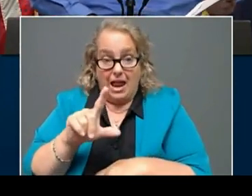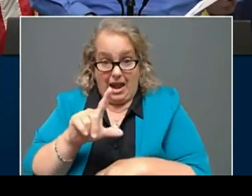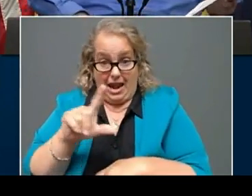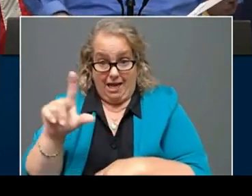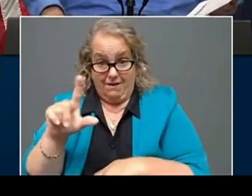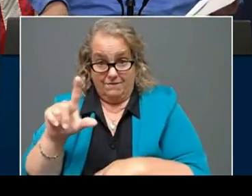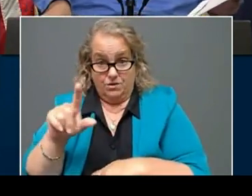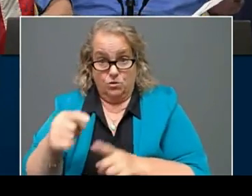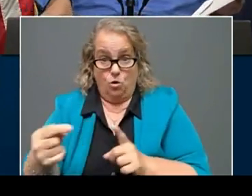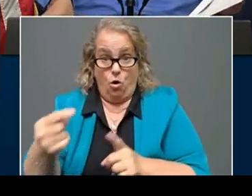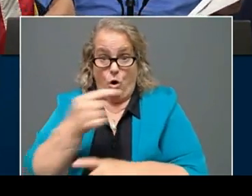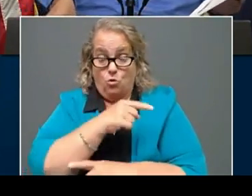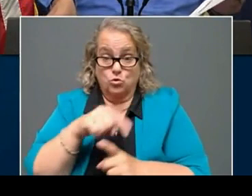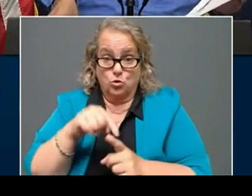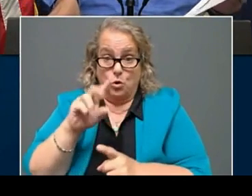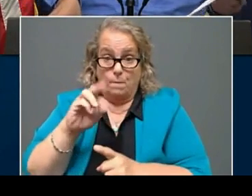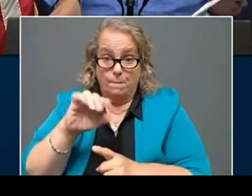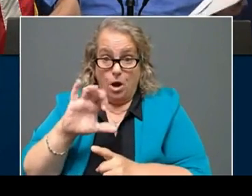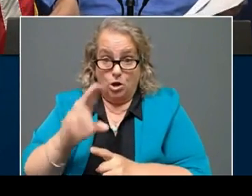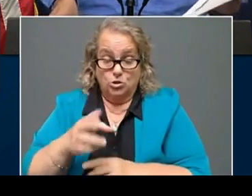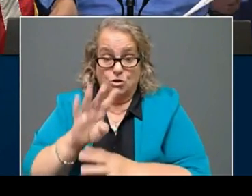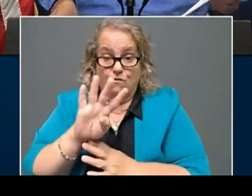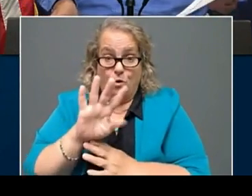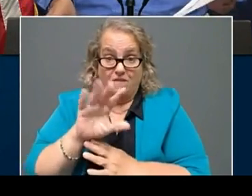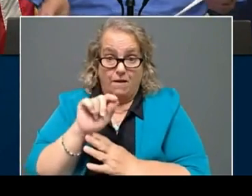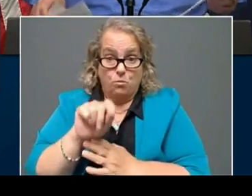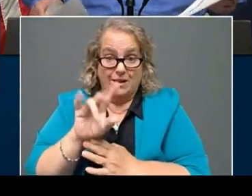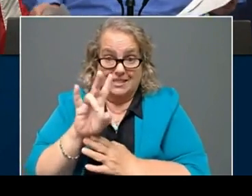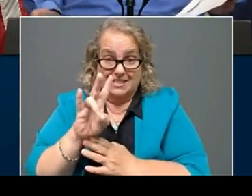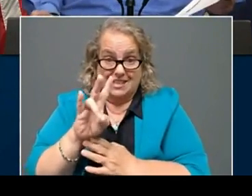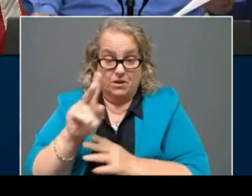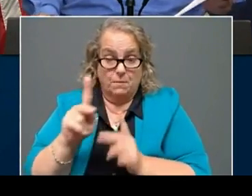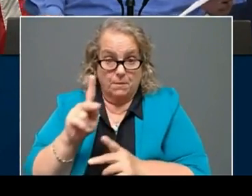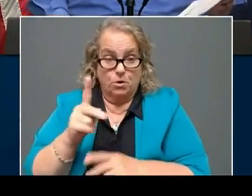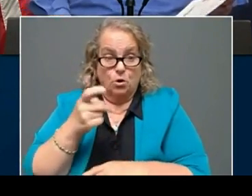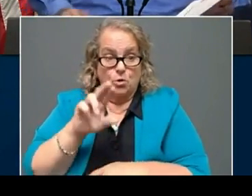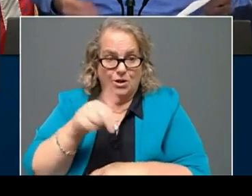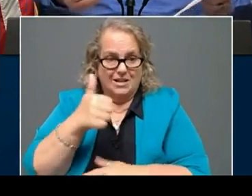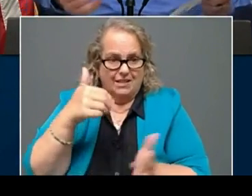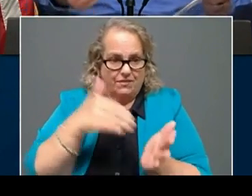we had 45.7 people per 10,000 Kentuckians who are infected. That was